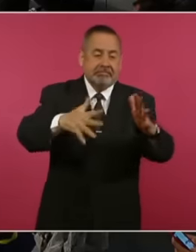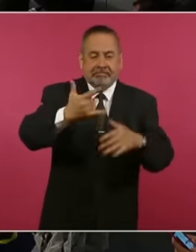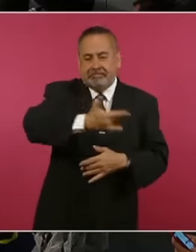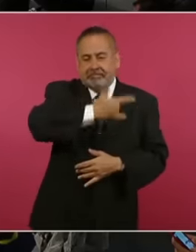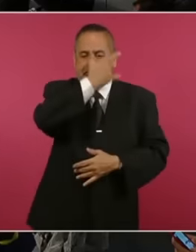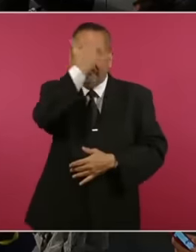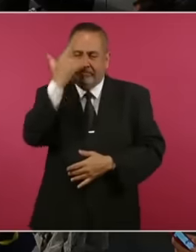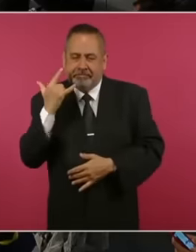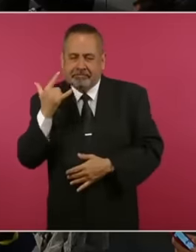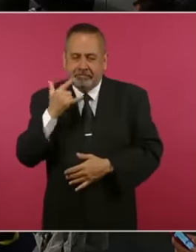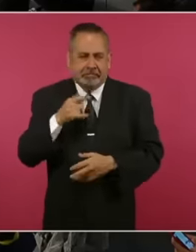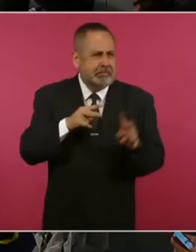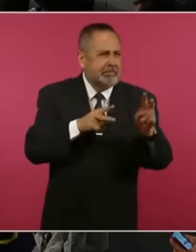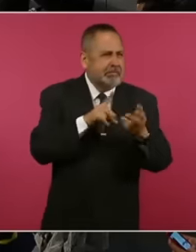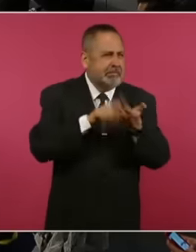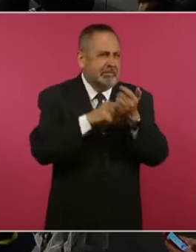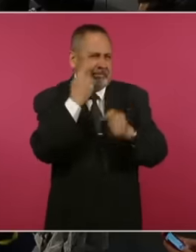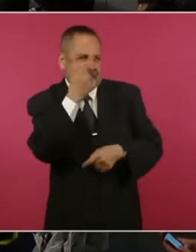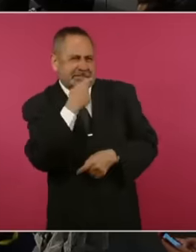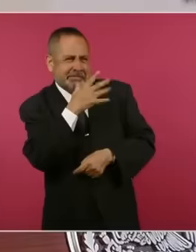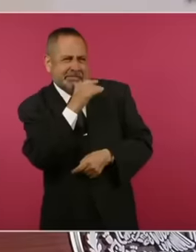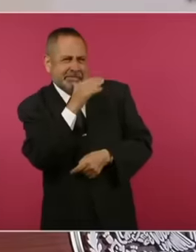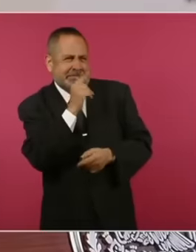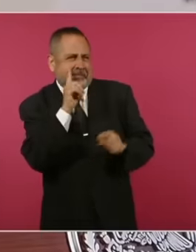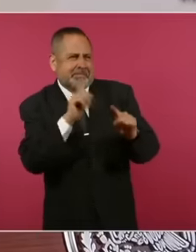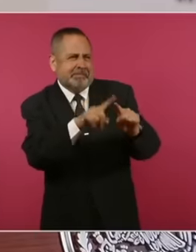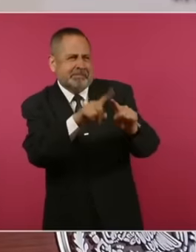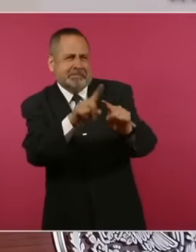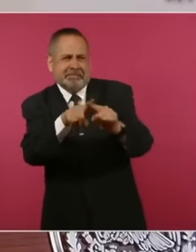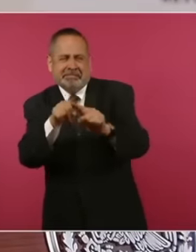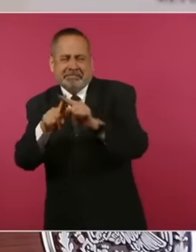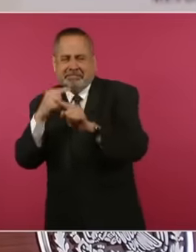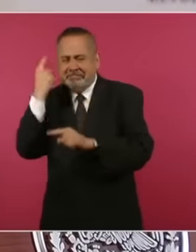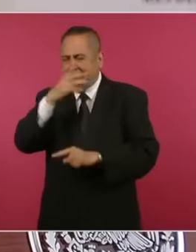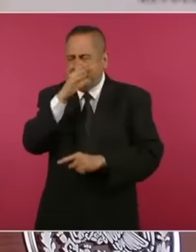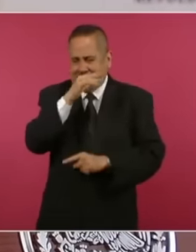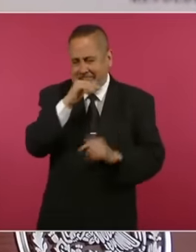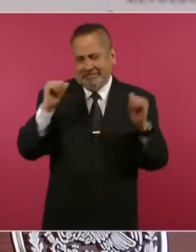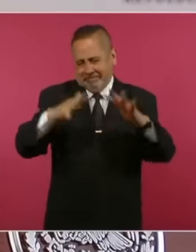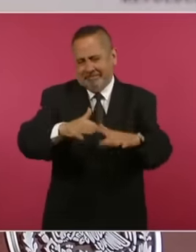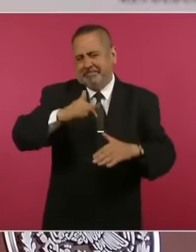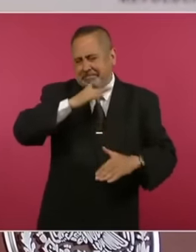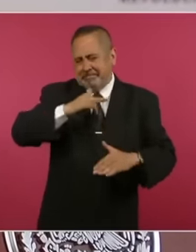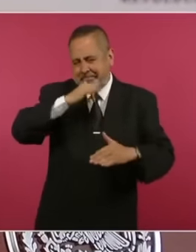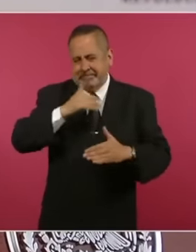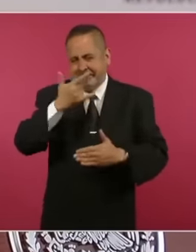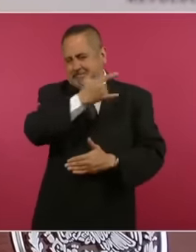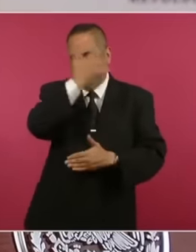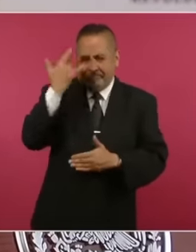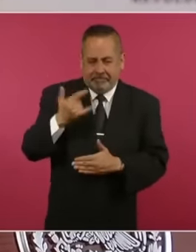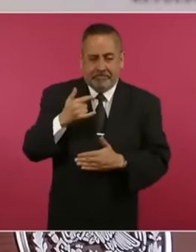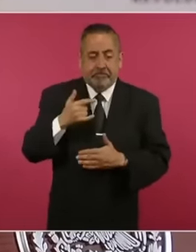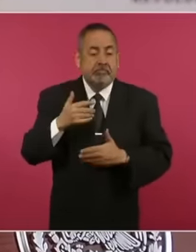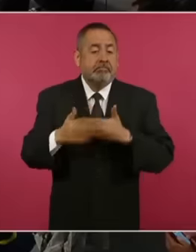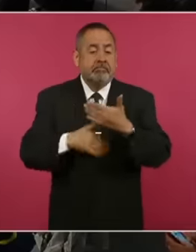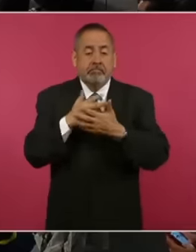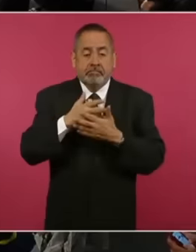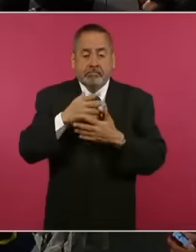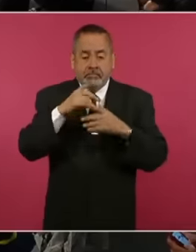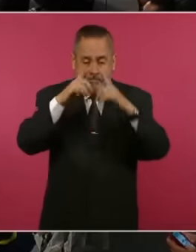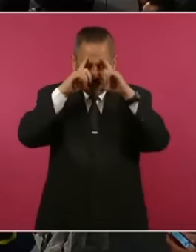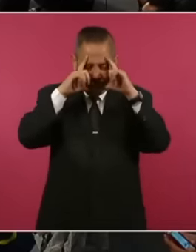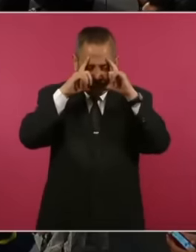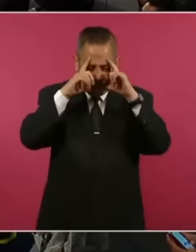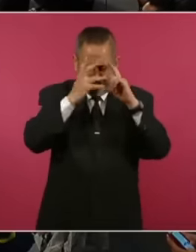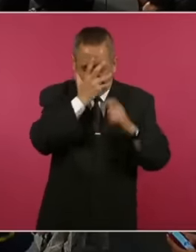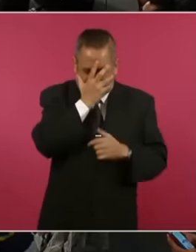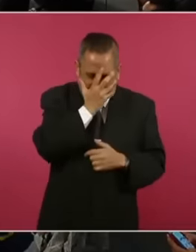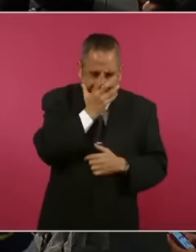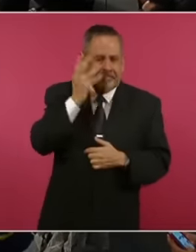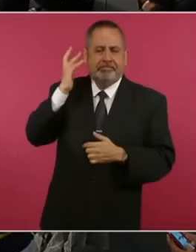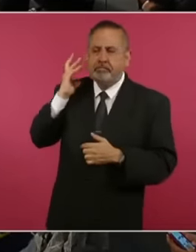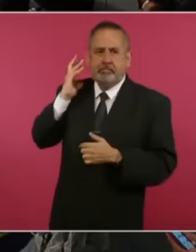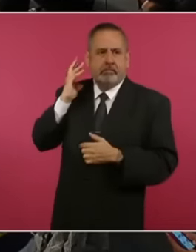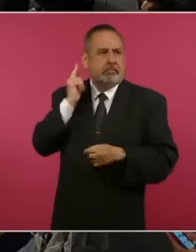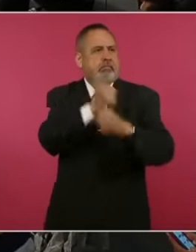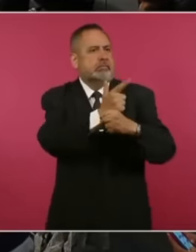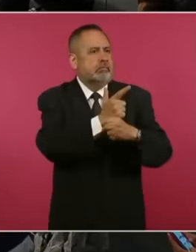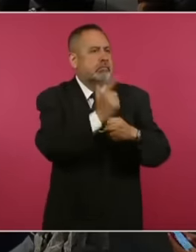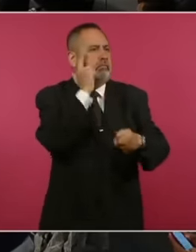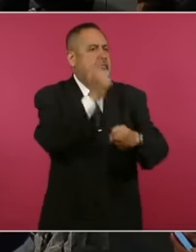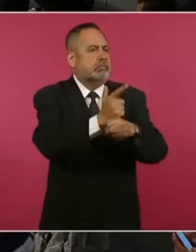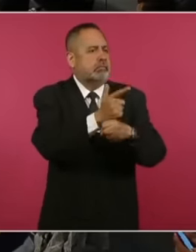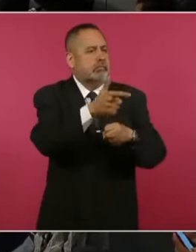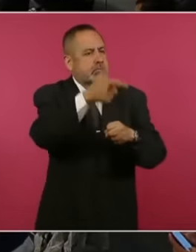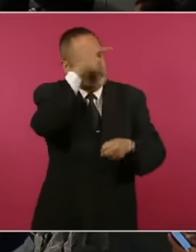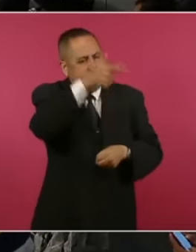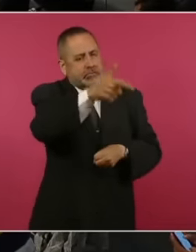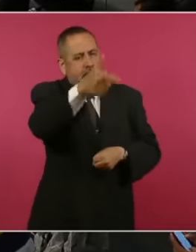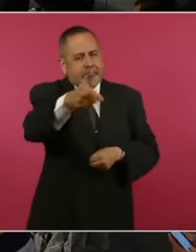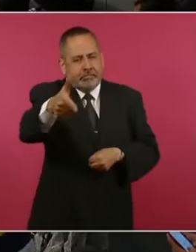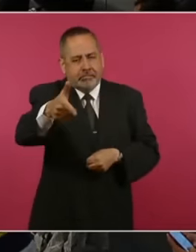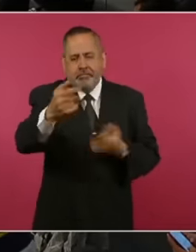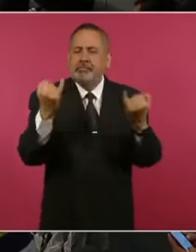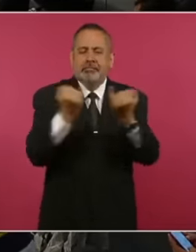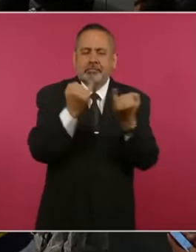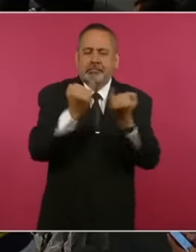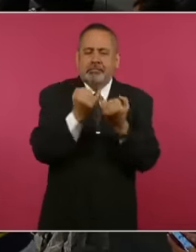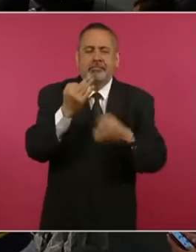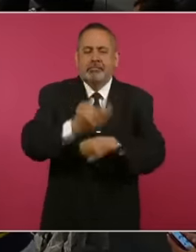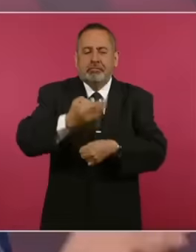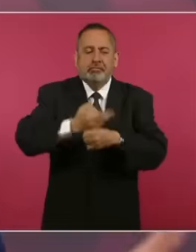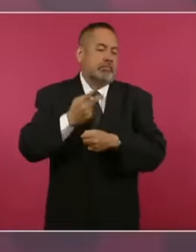removed. the masks and their faces are revealed as they are. It is a